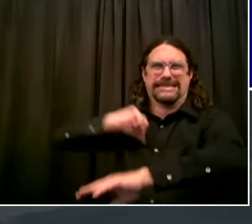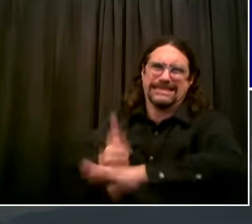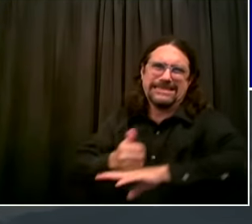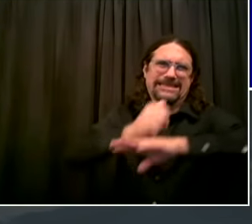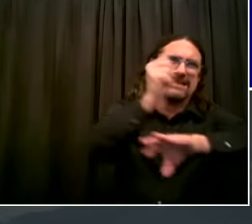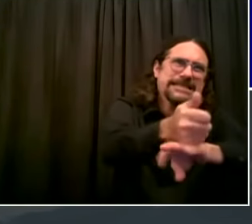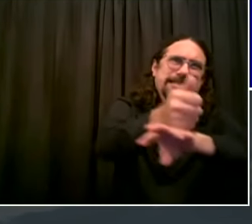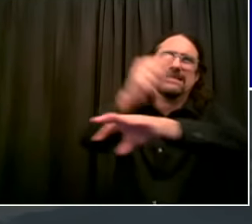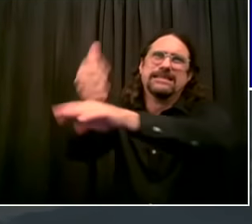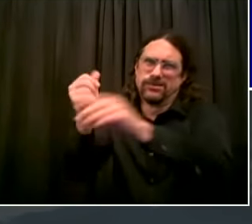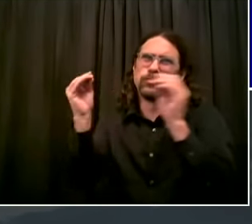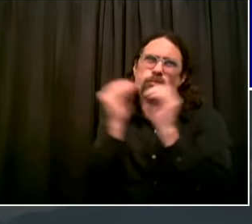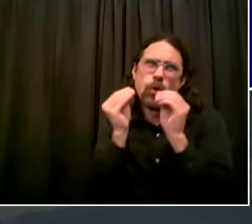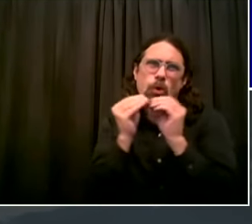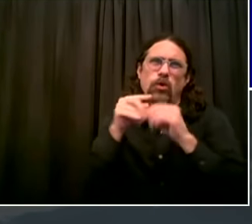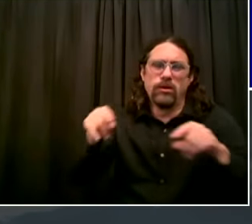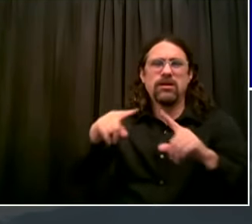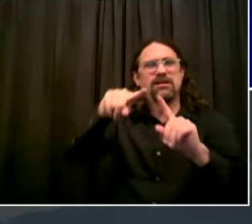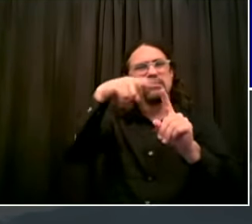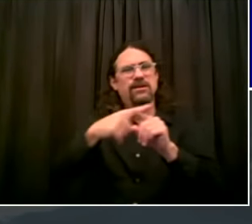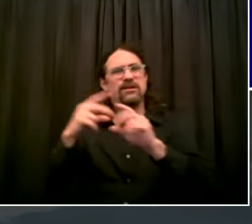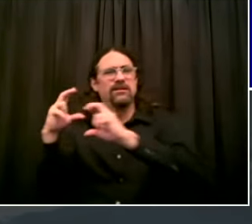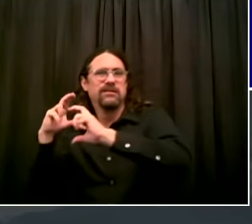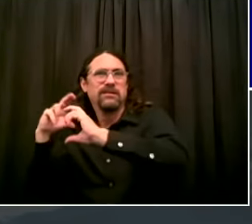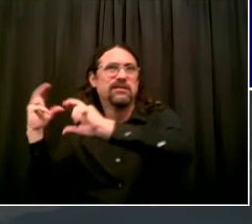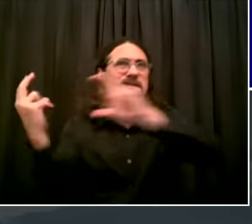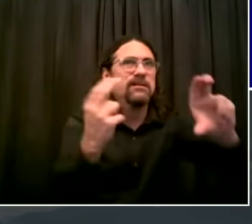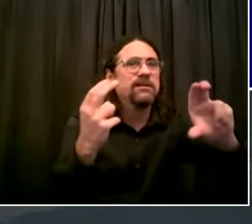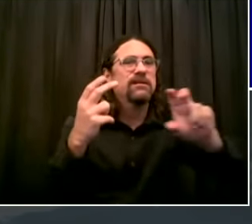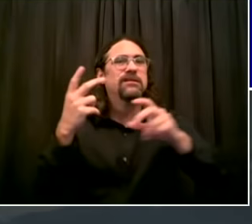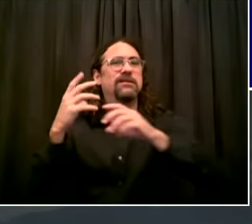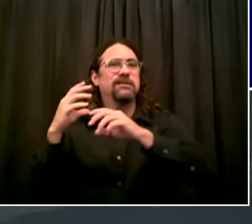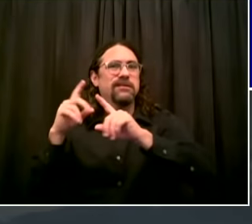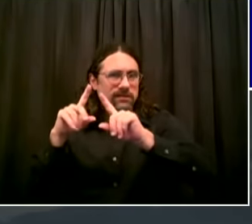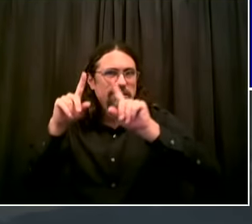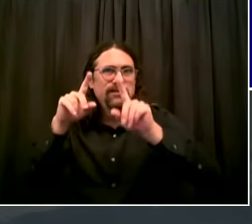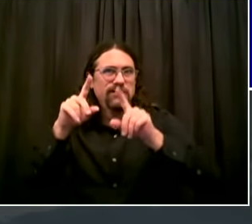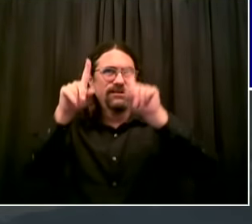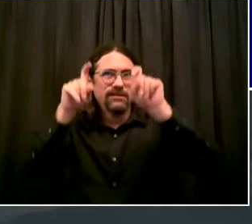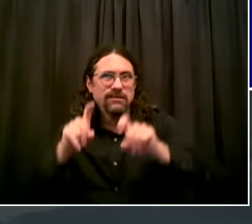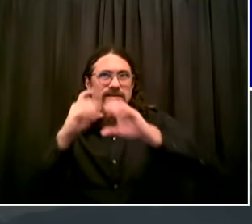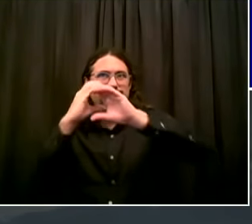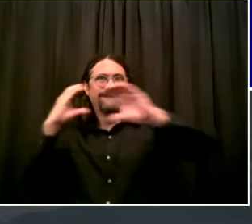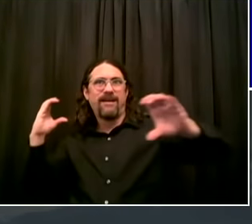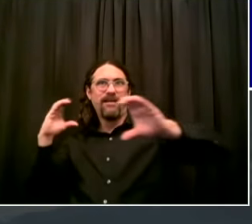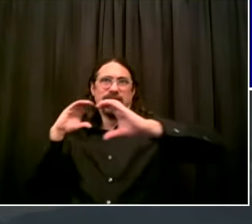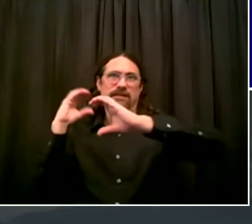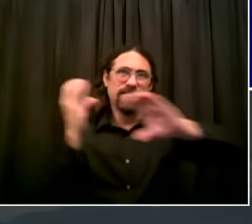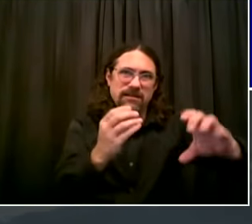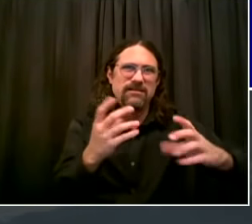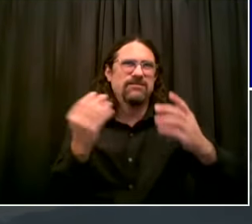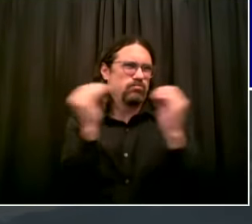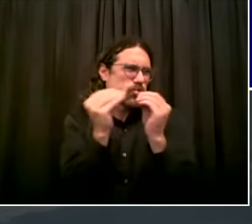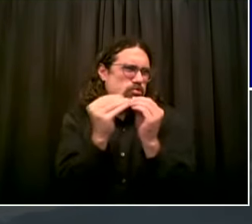ACCURATE PICTURE. WE NEED THAT FOR EVERYONE IN THE CITY AT THIS POINT. IT IS CRUCIAL